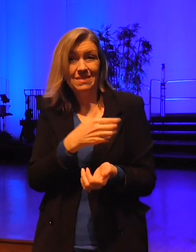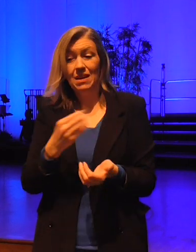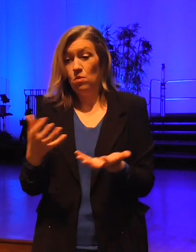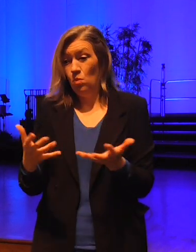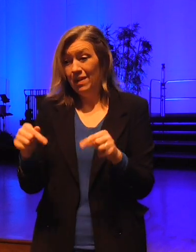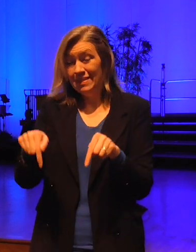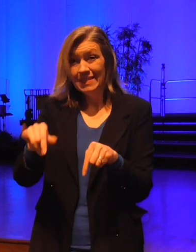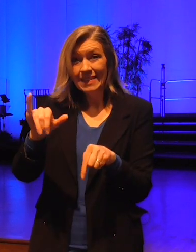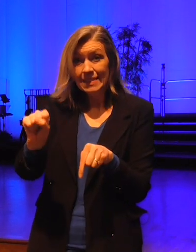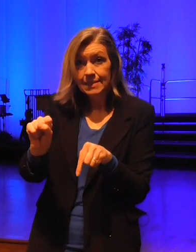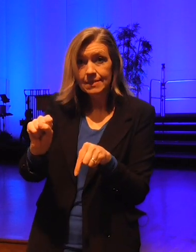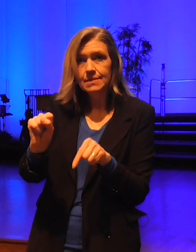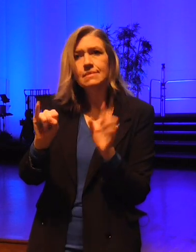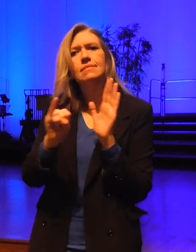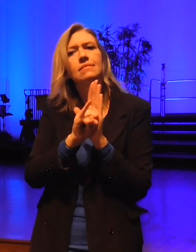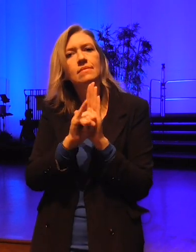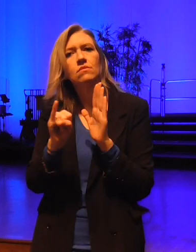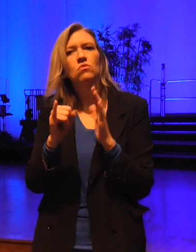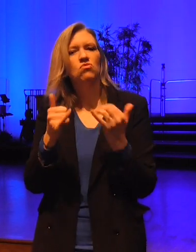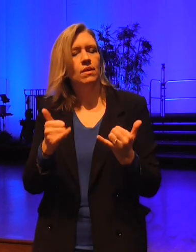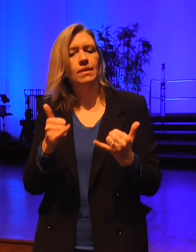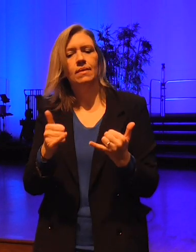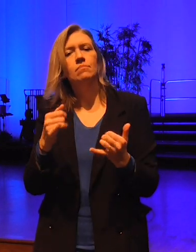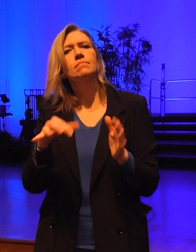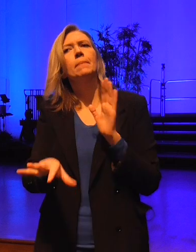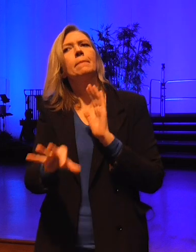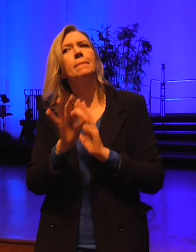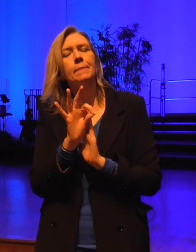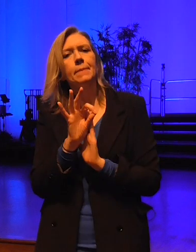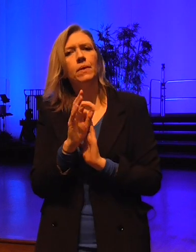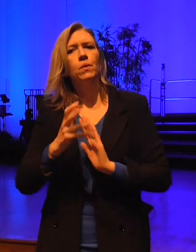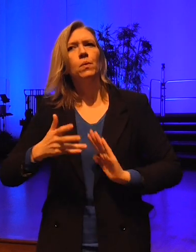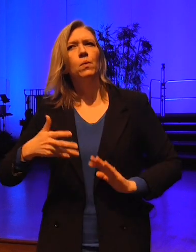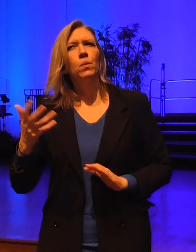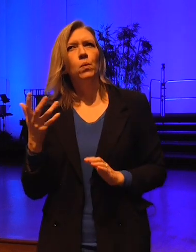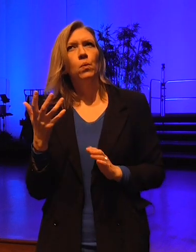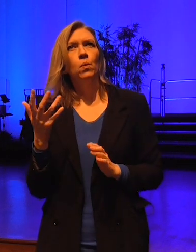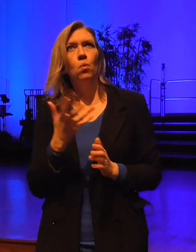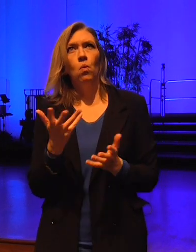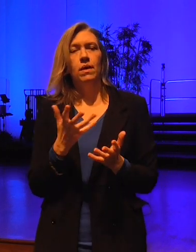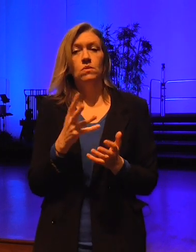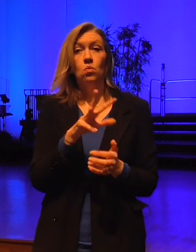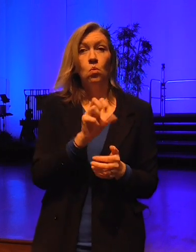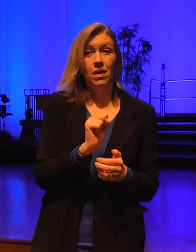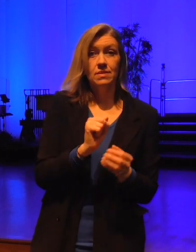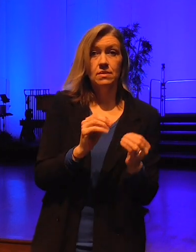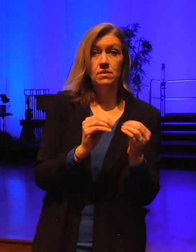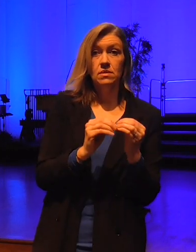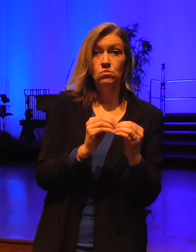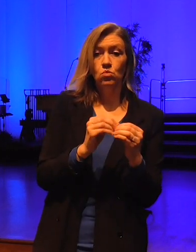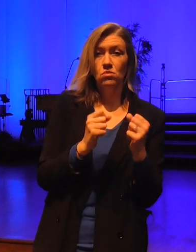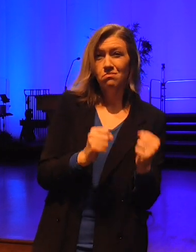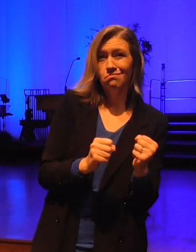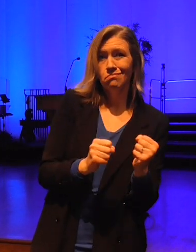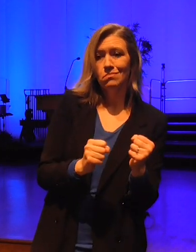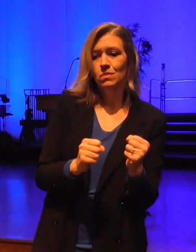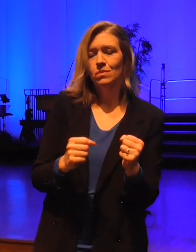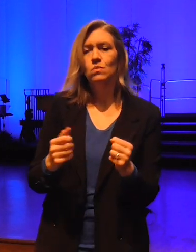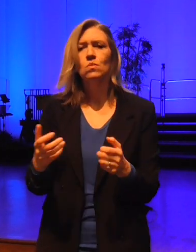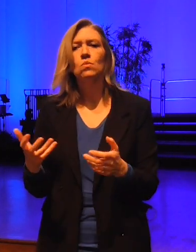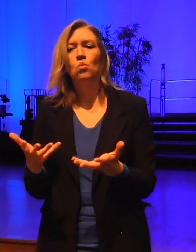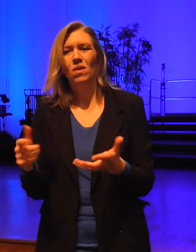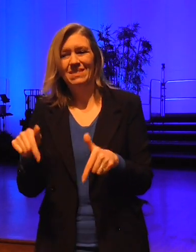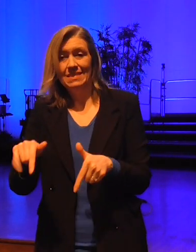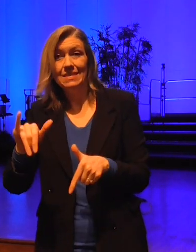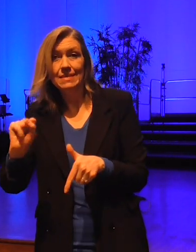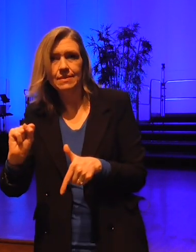Consciousness right now what where what was was greater and what is was greater and what I